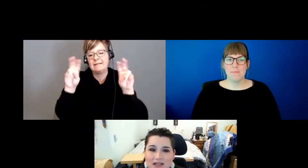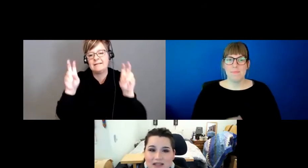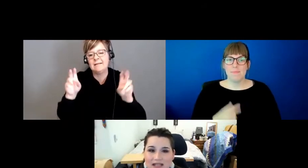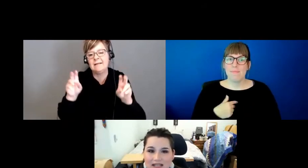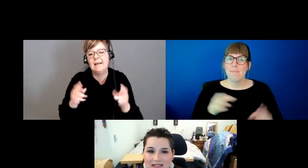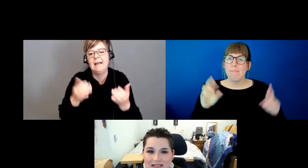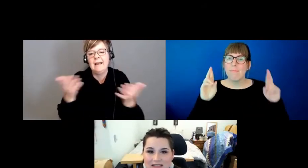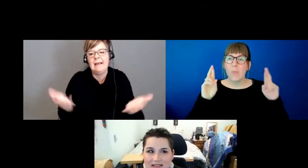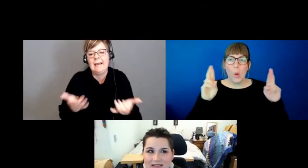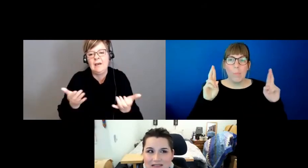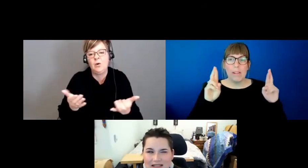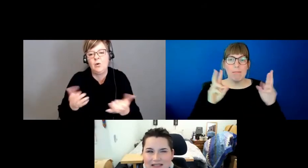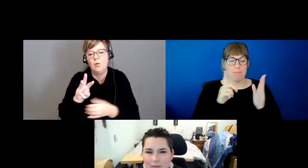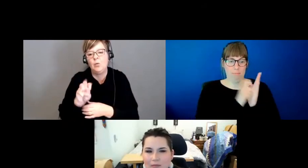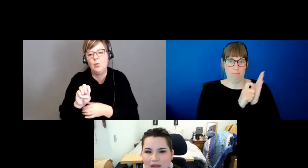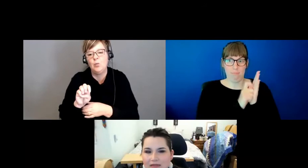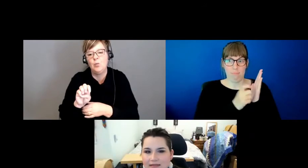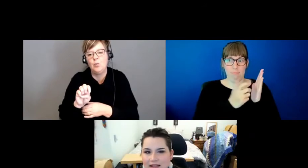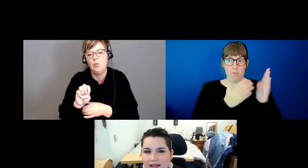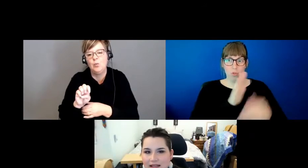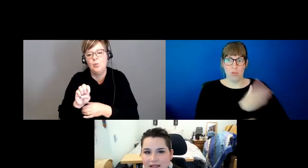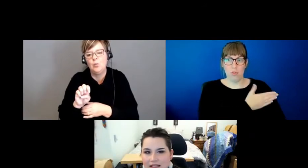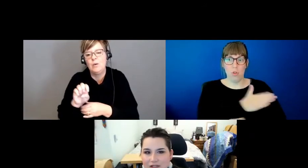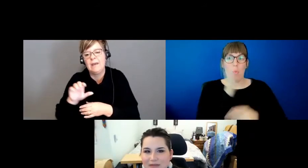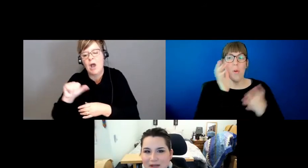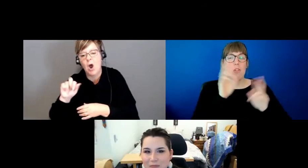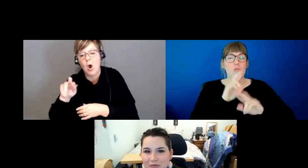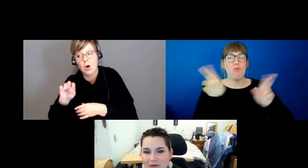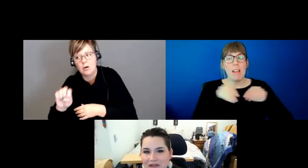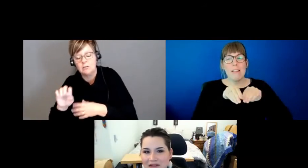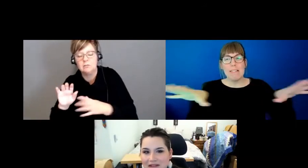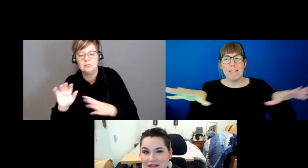WITHIN THE NEXT COUPLE MONTHS, I THINK. IT SHOULD BE OUT BEFORE THE END OF THE YEAR,